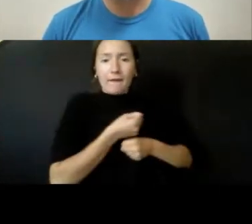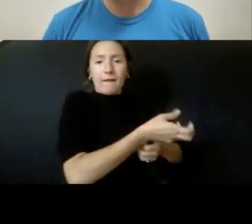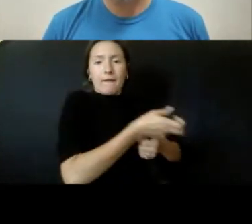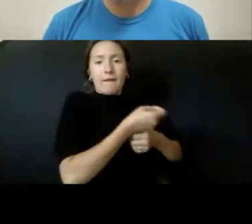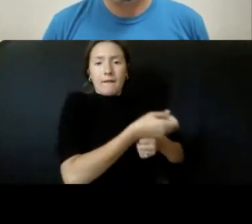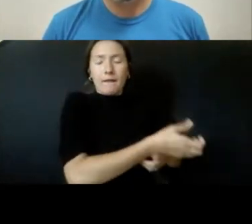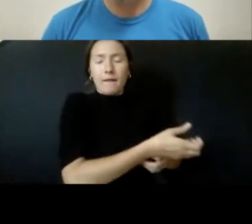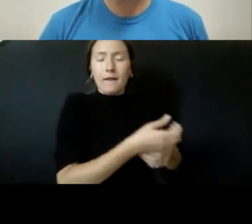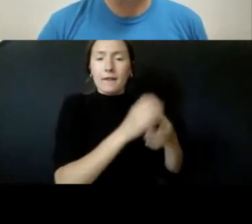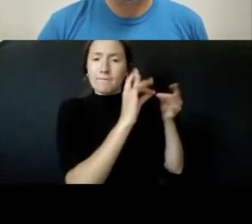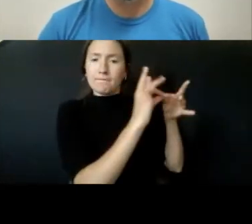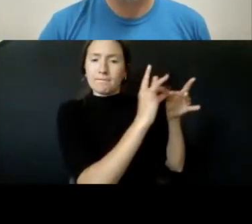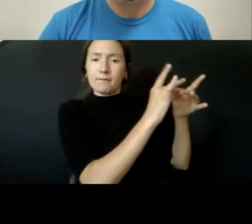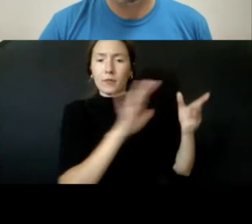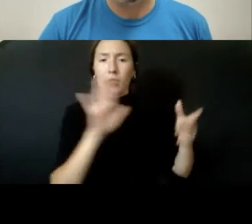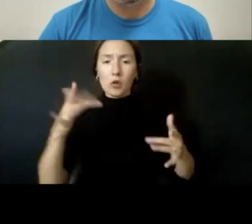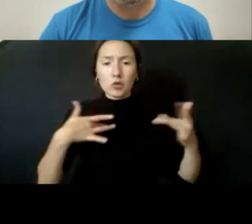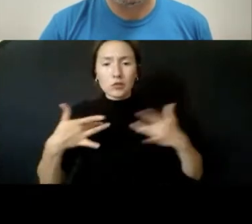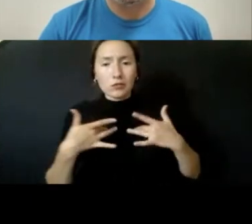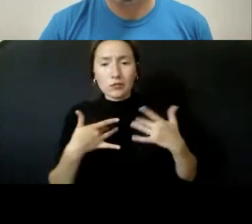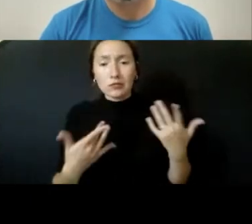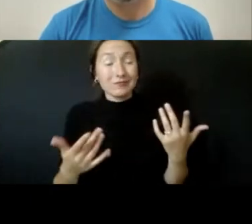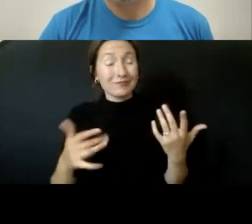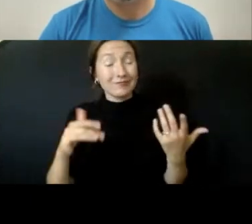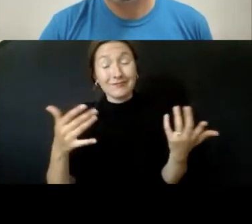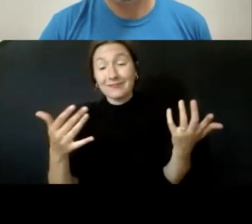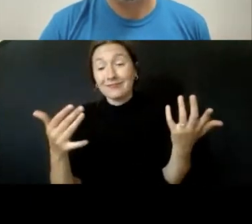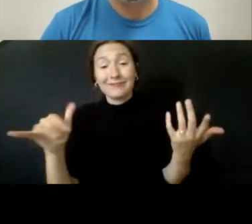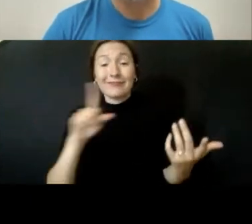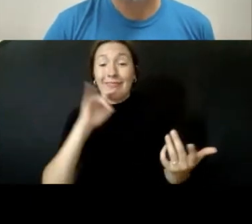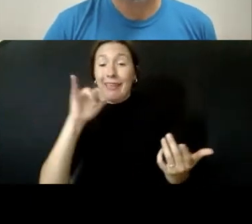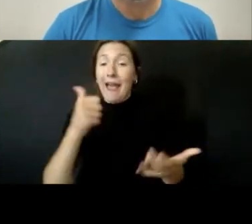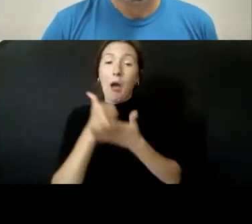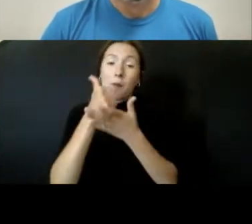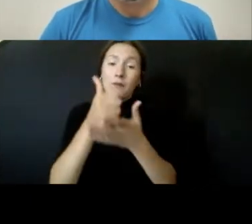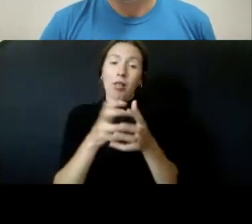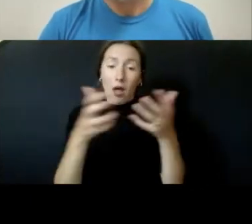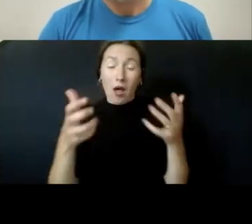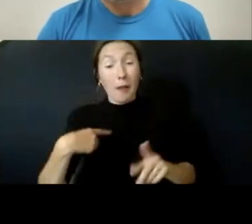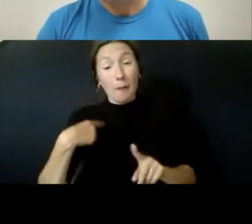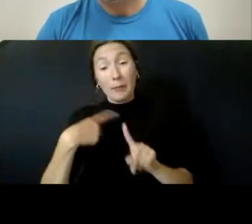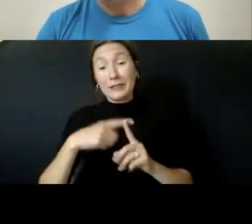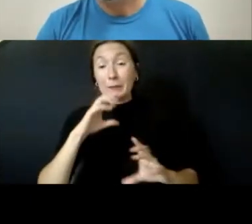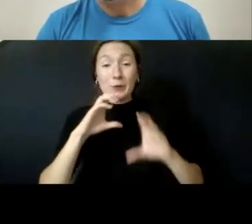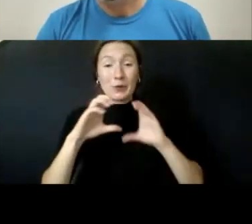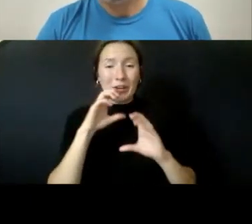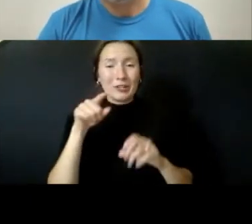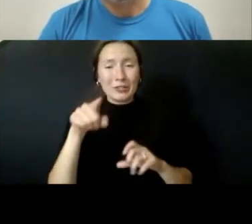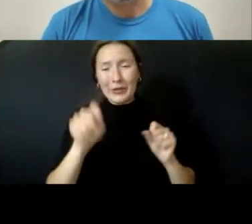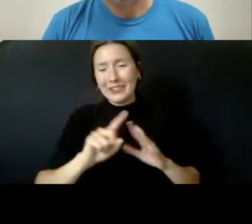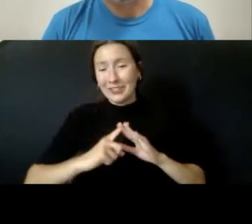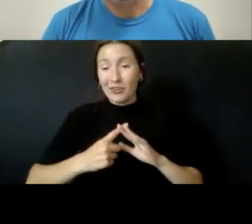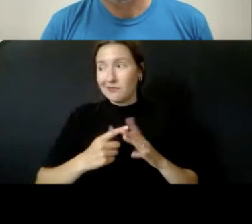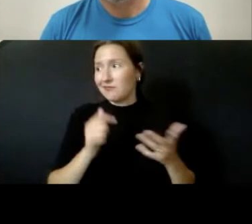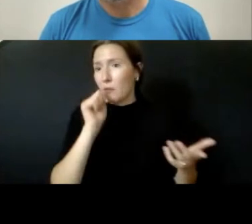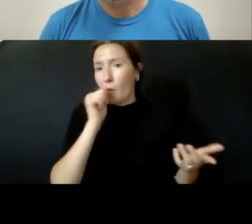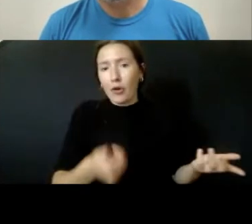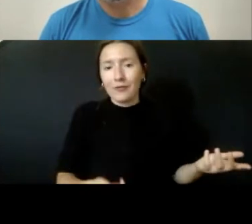um so the the big thing about all of these steps right so these 10 things you can do today